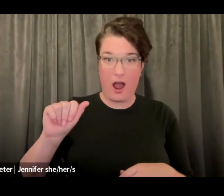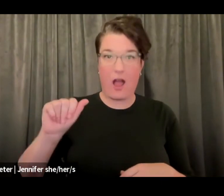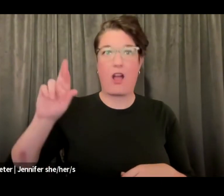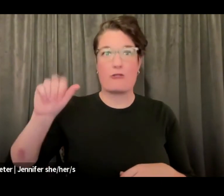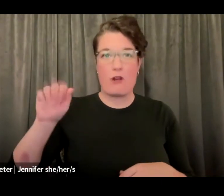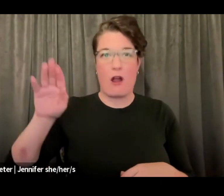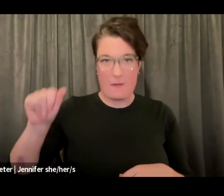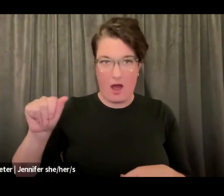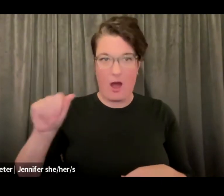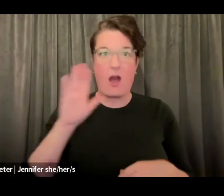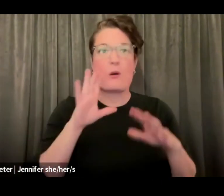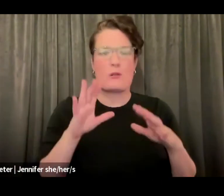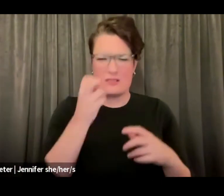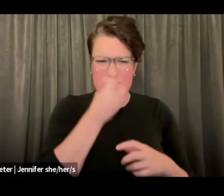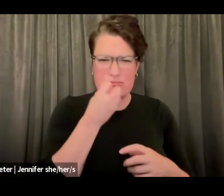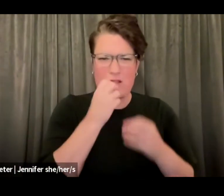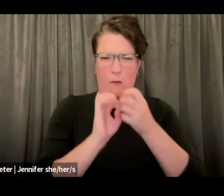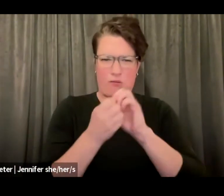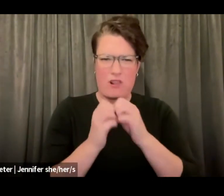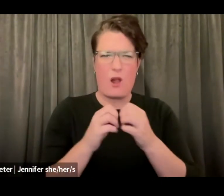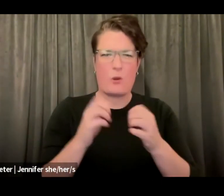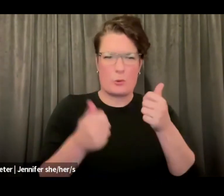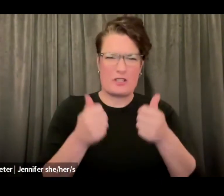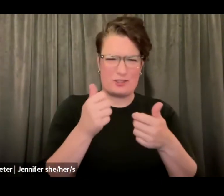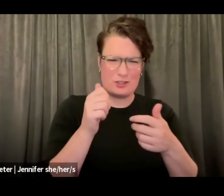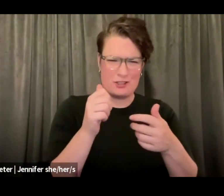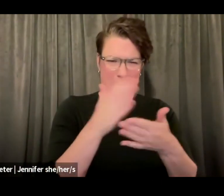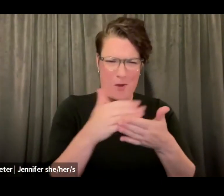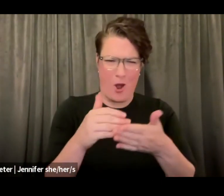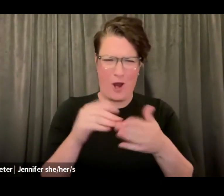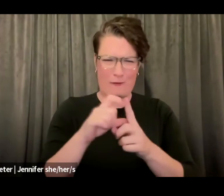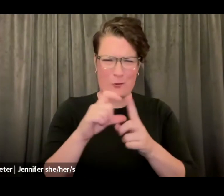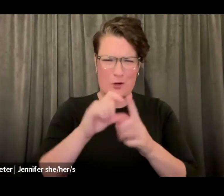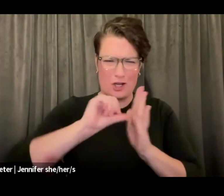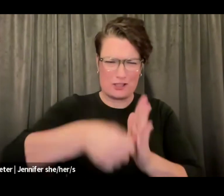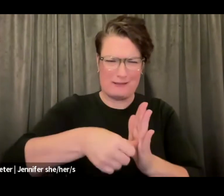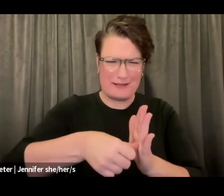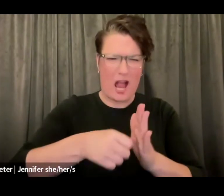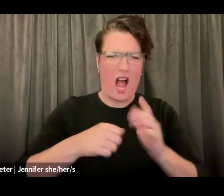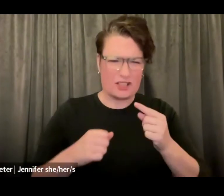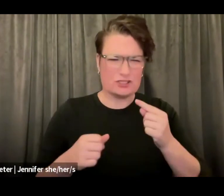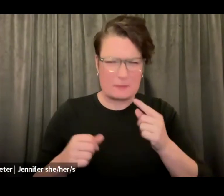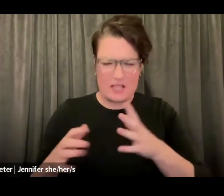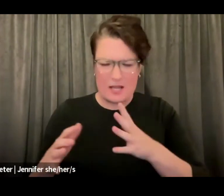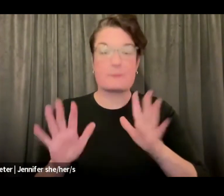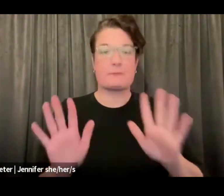Hoshana RAba, Hoshana RaBA, one of those pronunciations . If